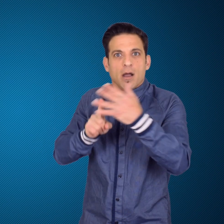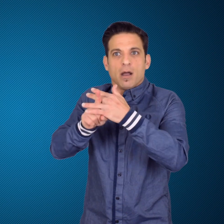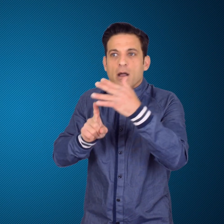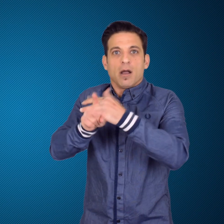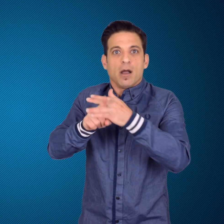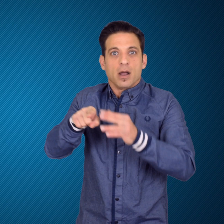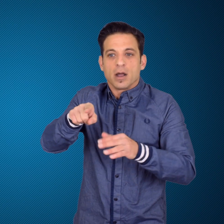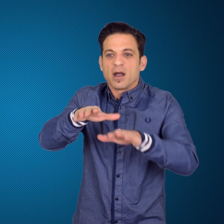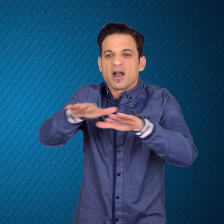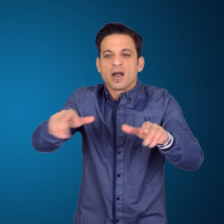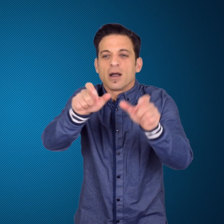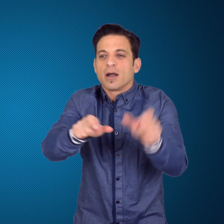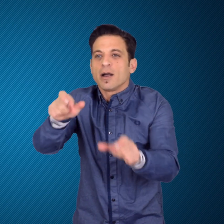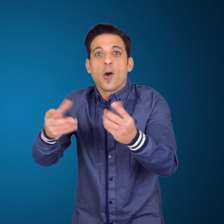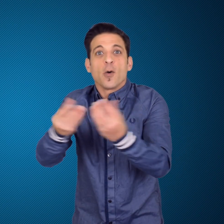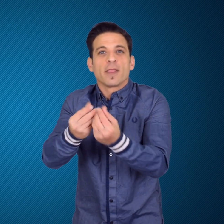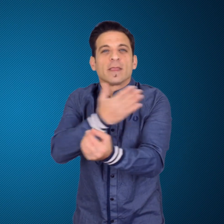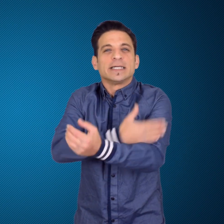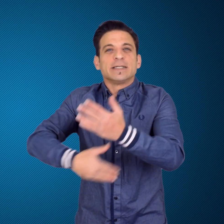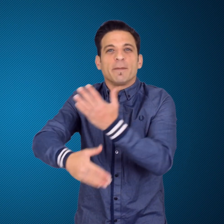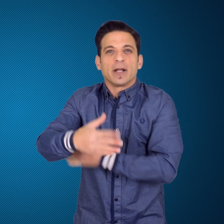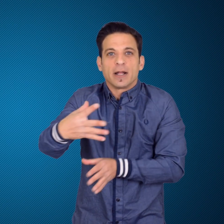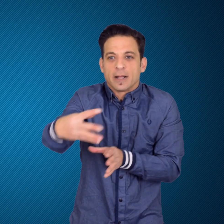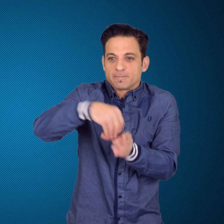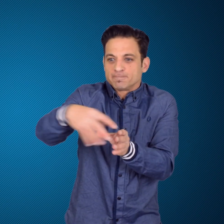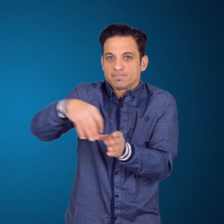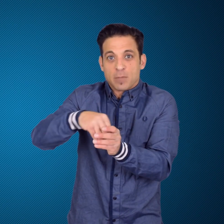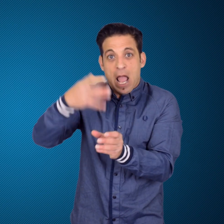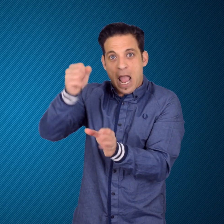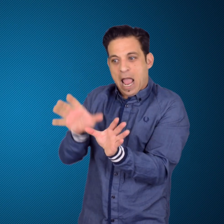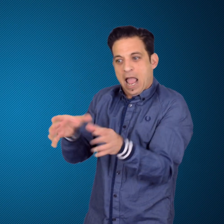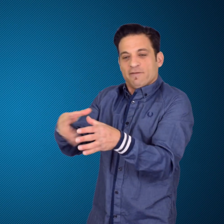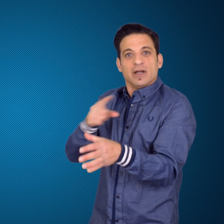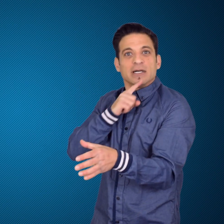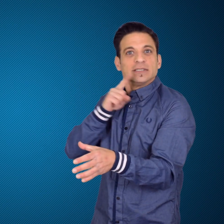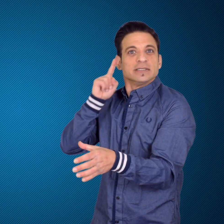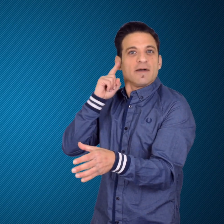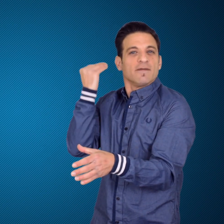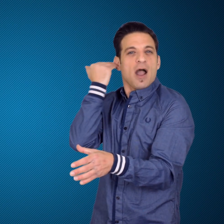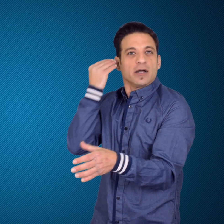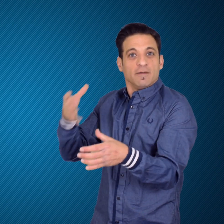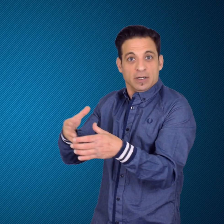with disabilities, including the Deaf and hard of hearing,